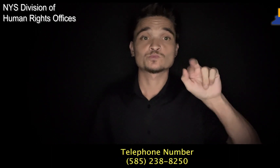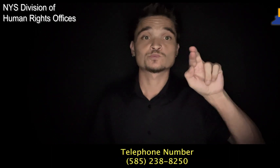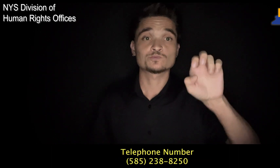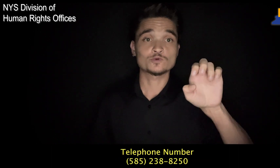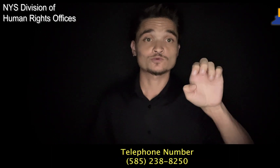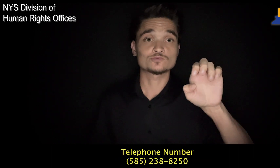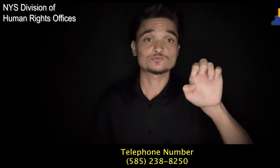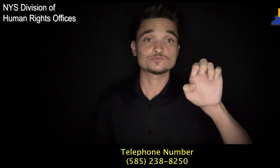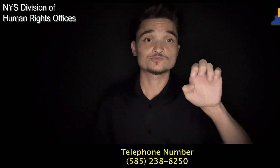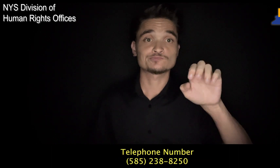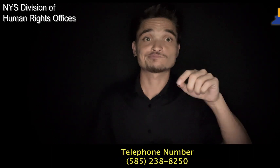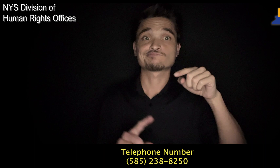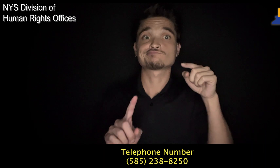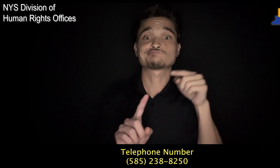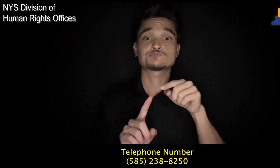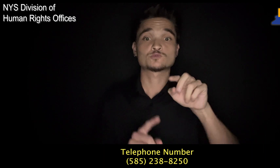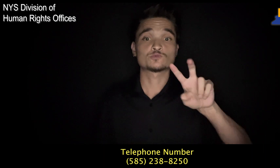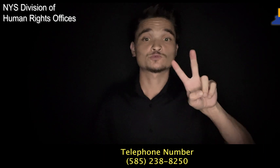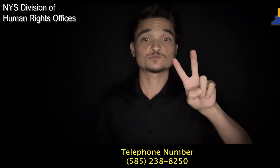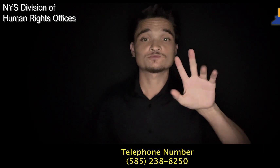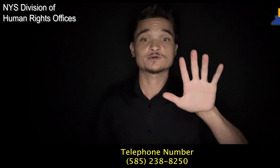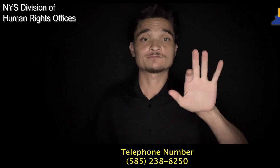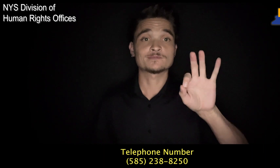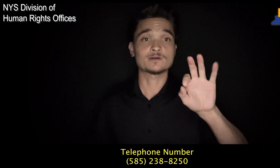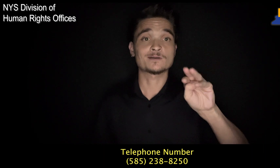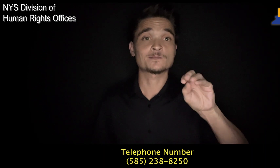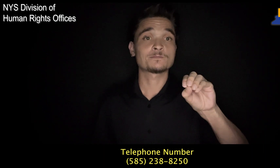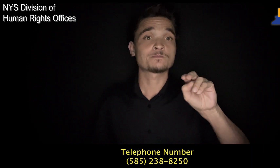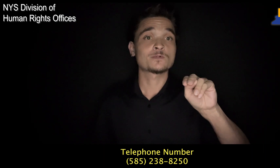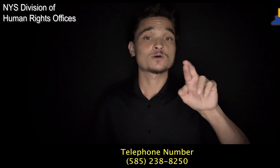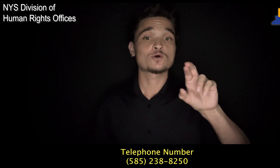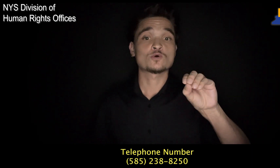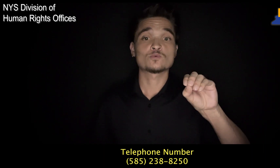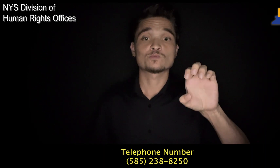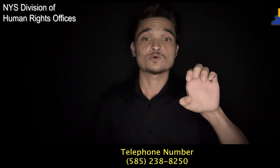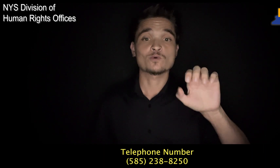Telephone Number (585) 238-8250